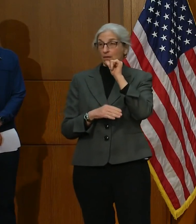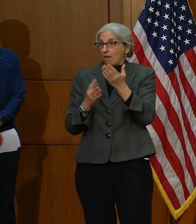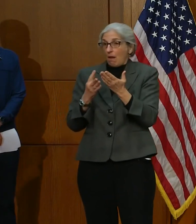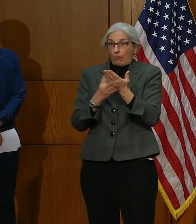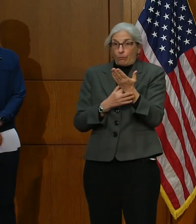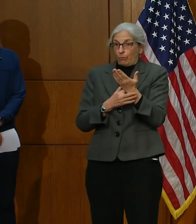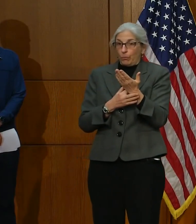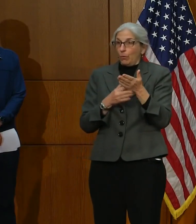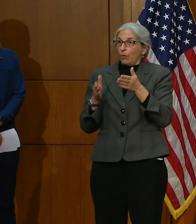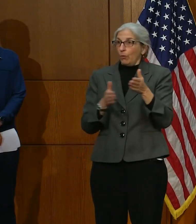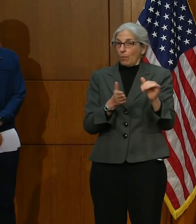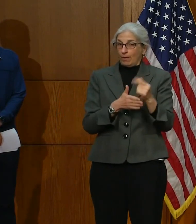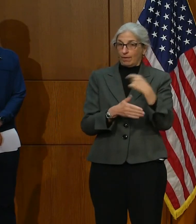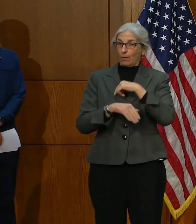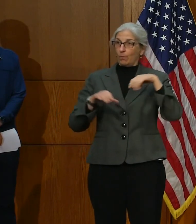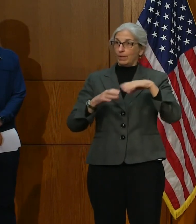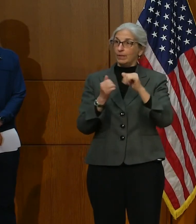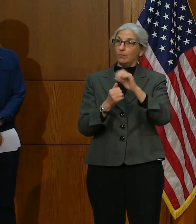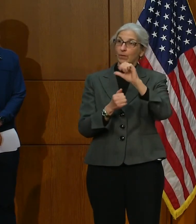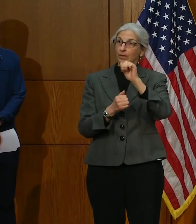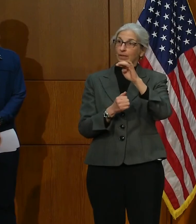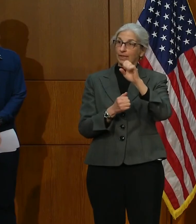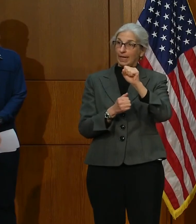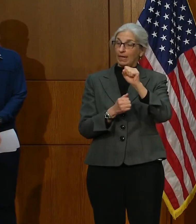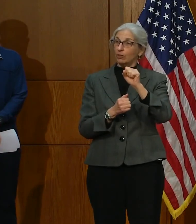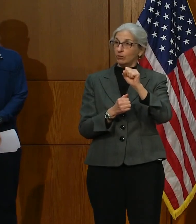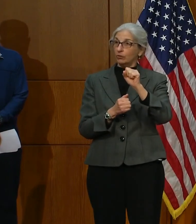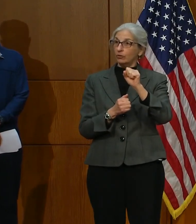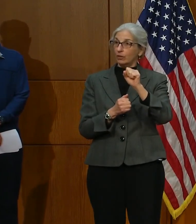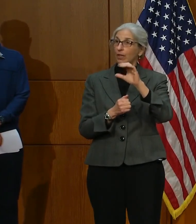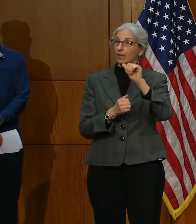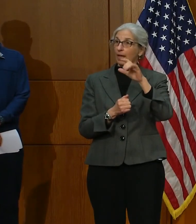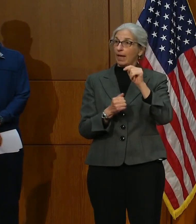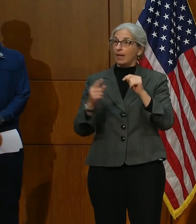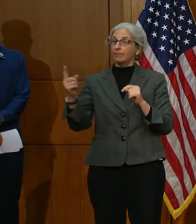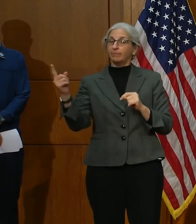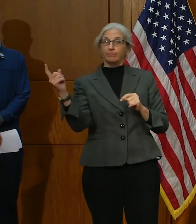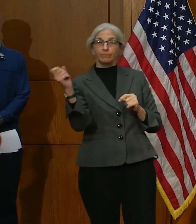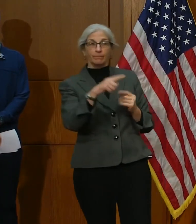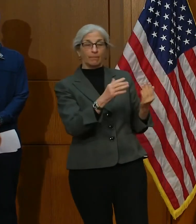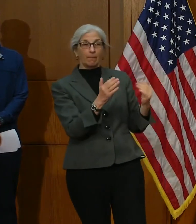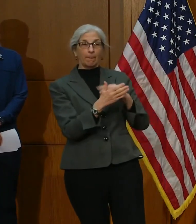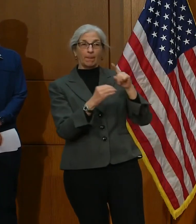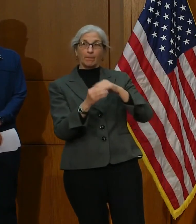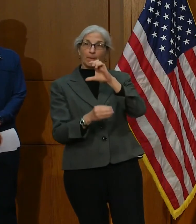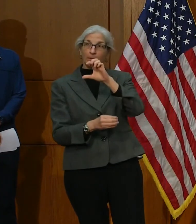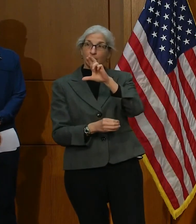I THINK THERE ARE OTHER OPTIONS OUT THERE. BUT JUST NOT THROUGH THE MECHANISM THAT WE HAD